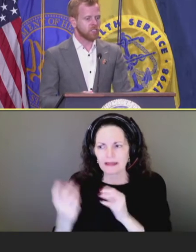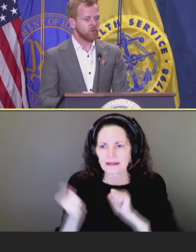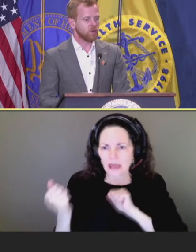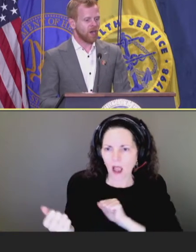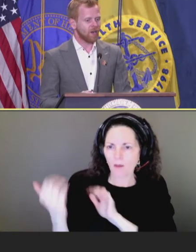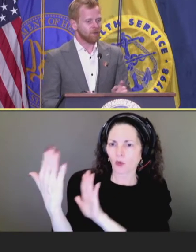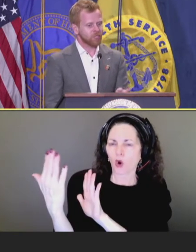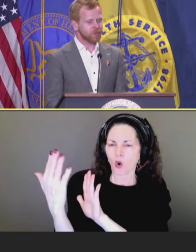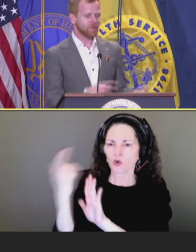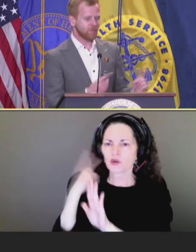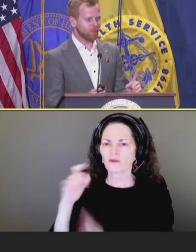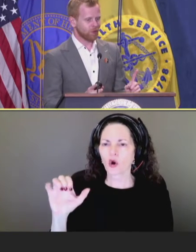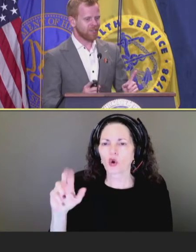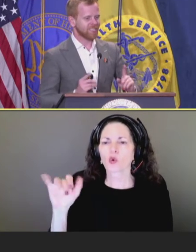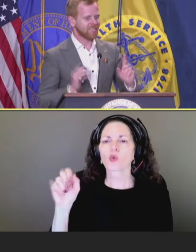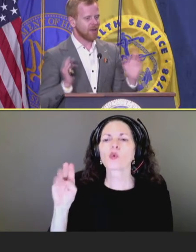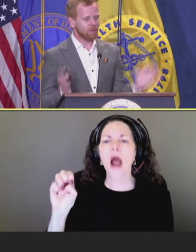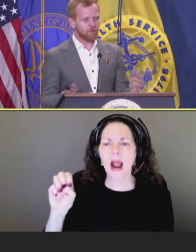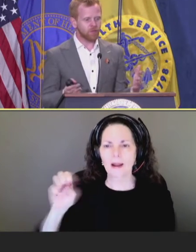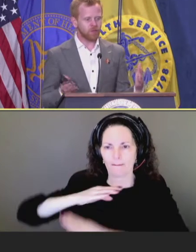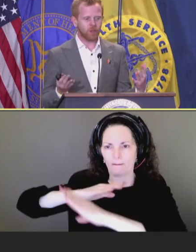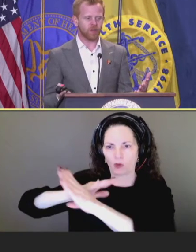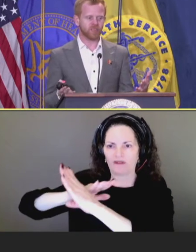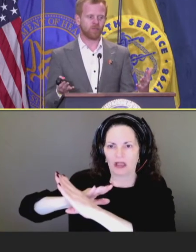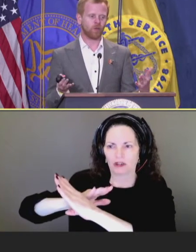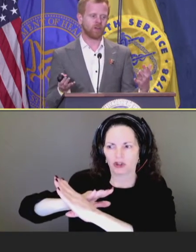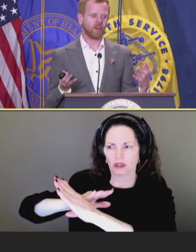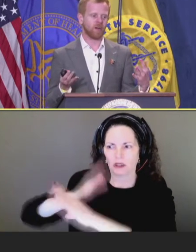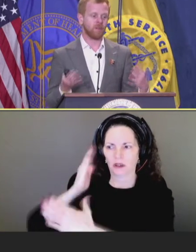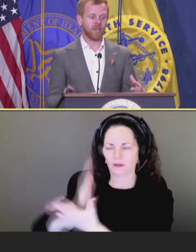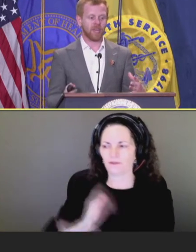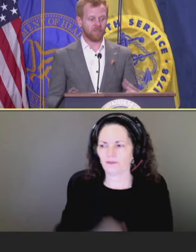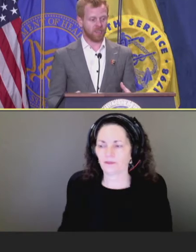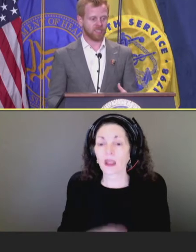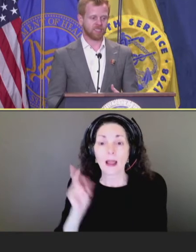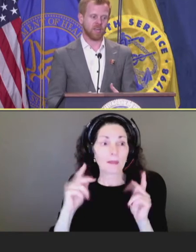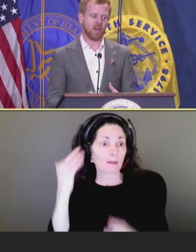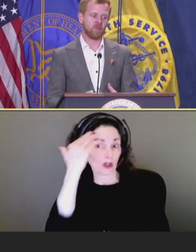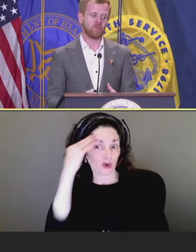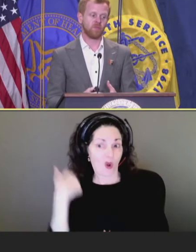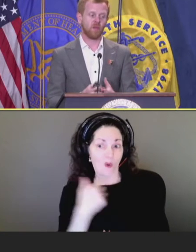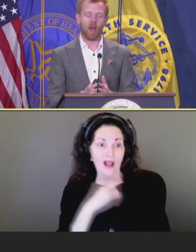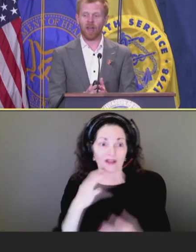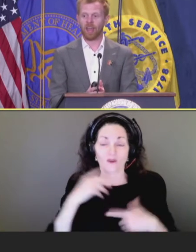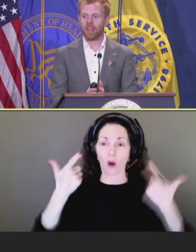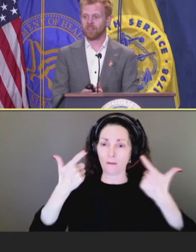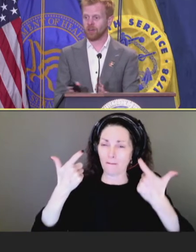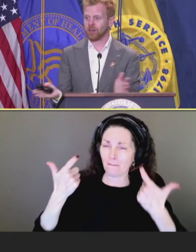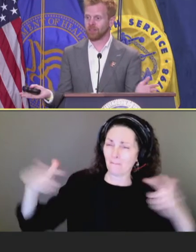So, what should have been before is people in the West for big events. If you're from